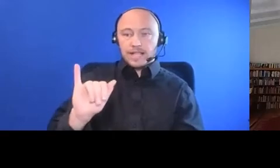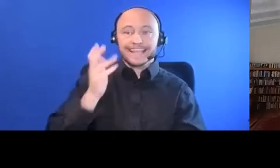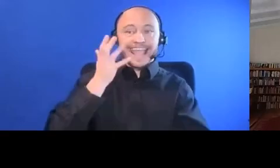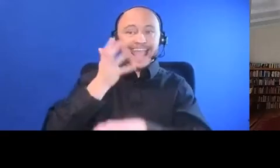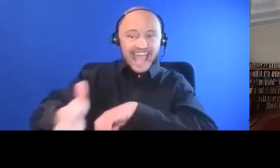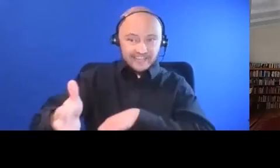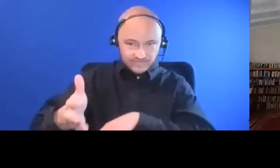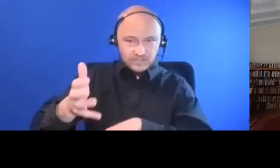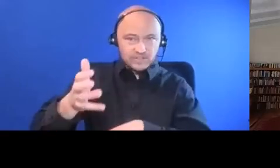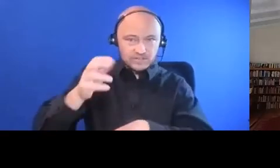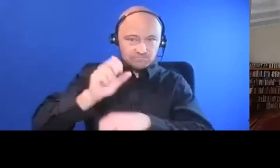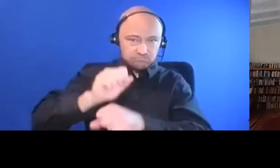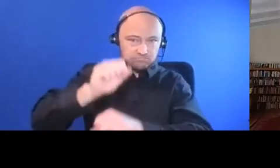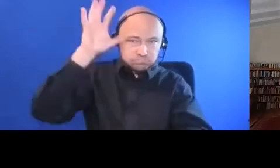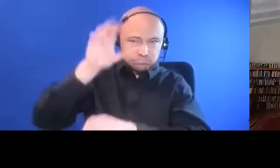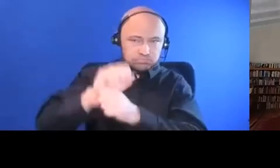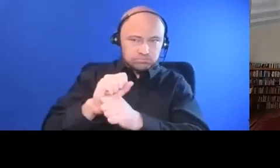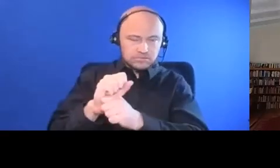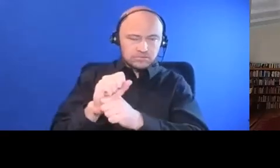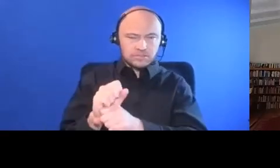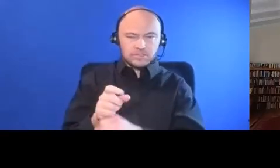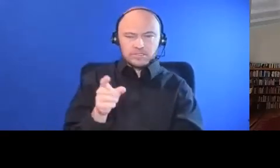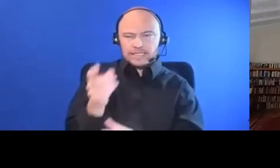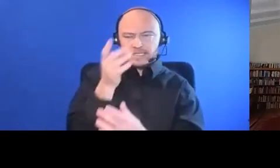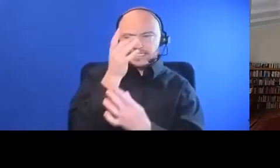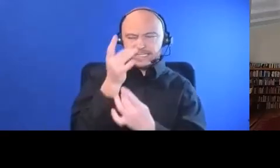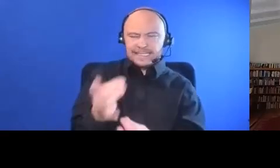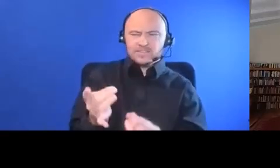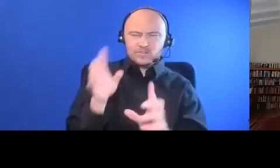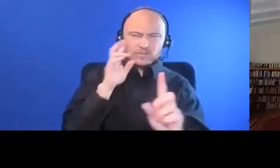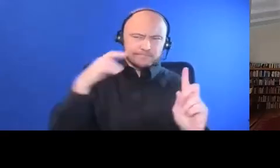and he has such an interesting take on trauma.